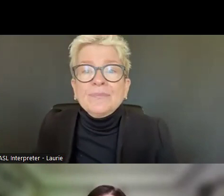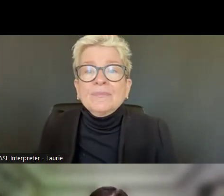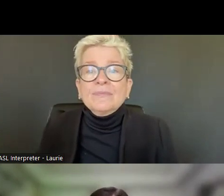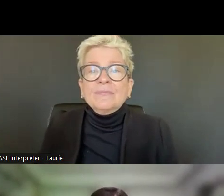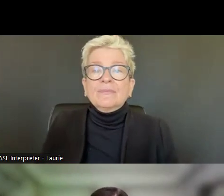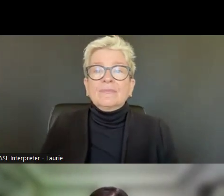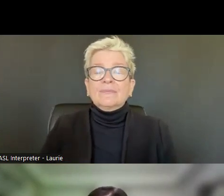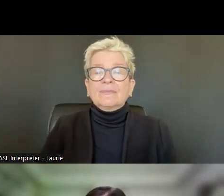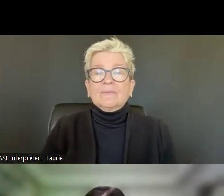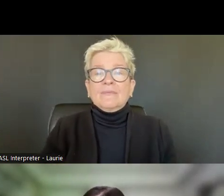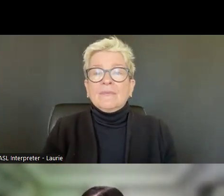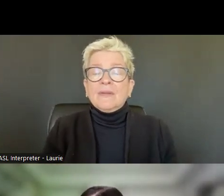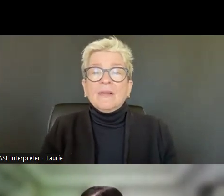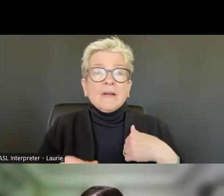Feel free to introduce yourself in the chat if you'd like,